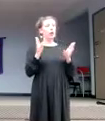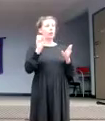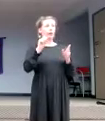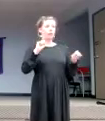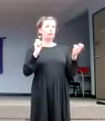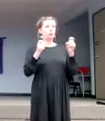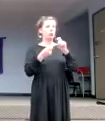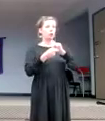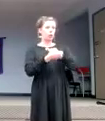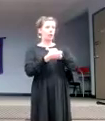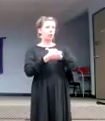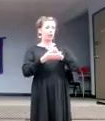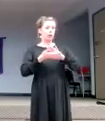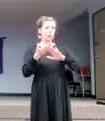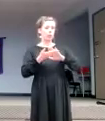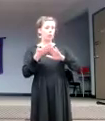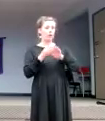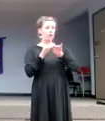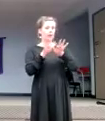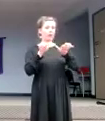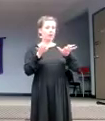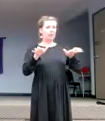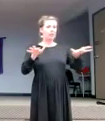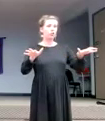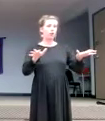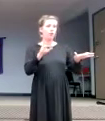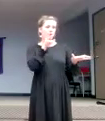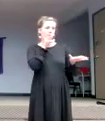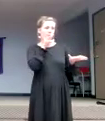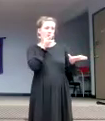manner in which these septic tanks would be leaching by then putting it in a closed conduit